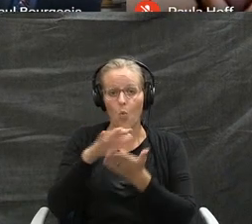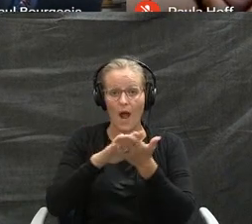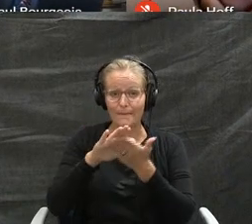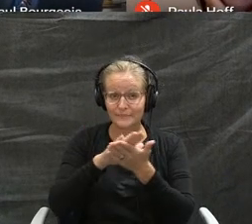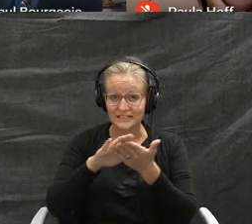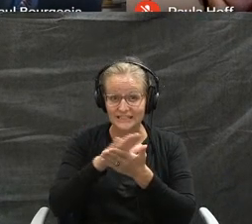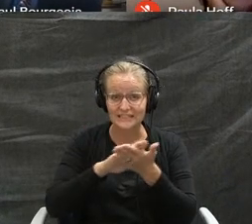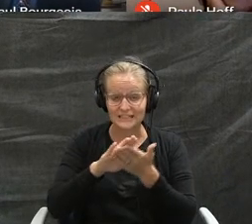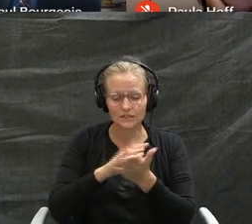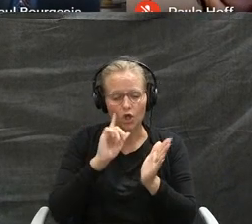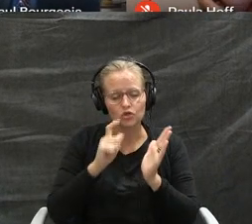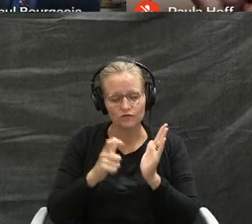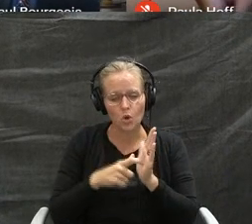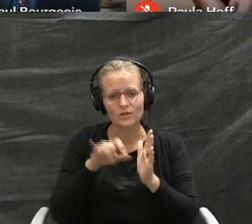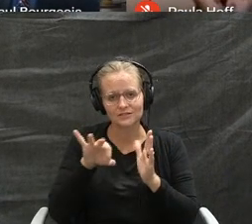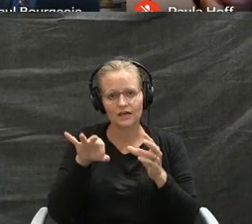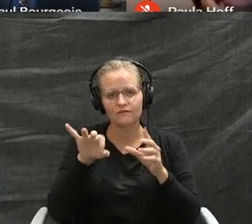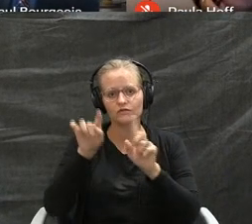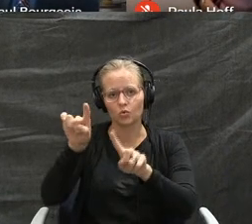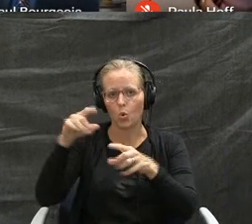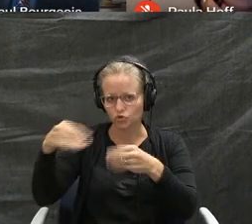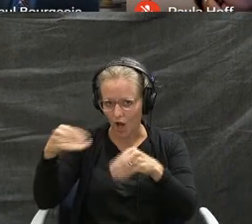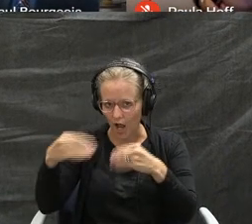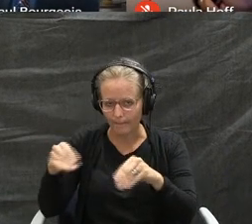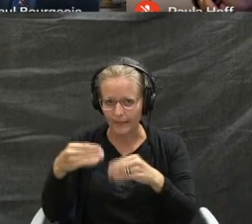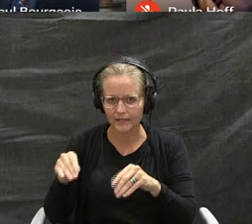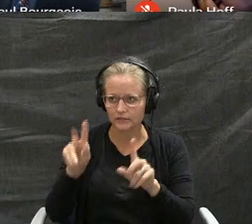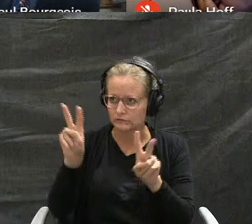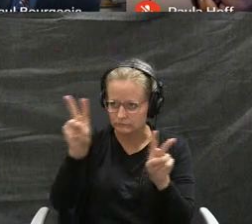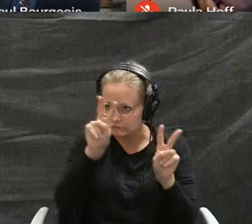kind of the paucity of hint of sanitizing wipes around. But